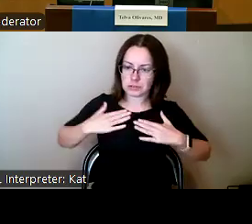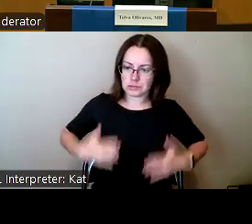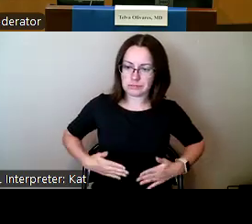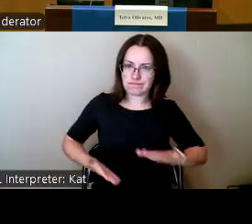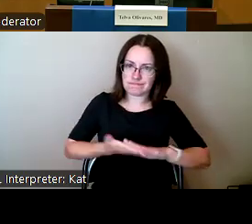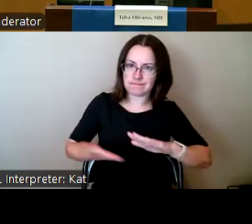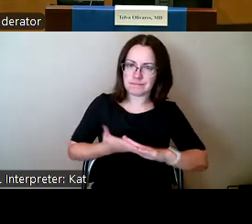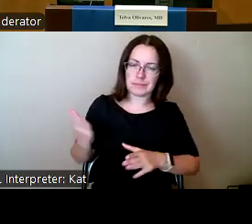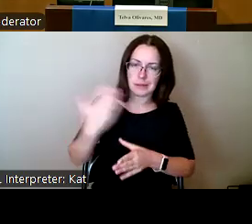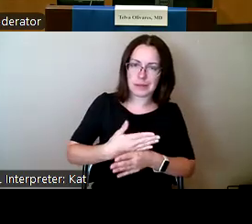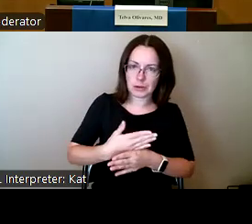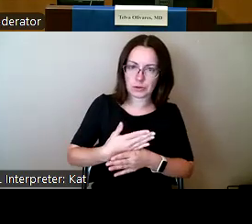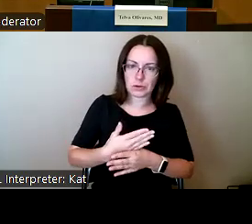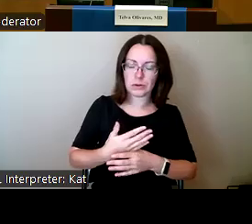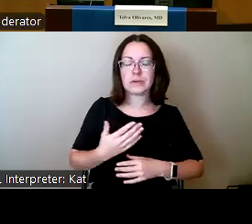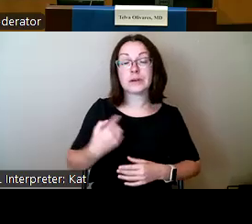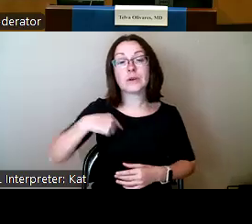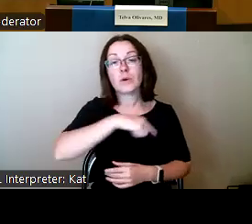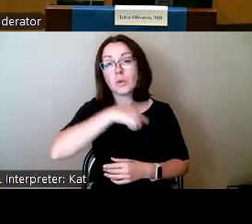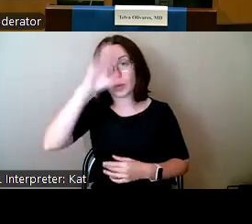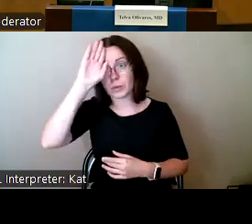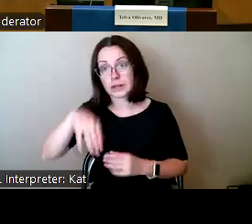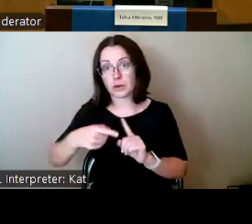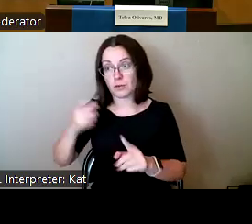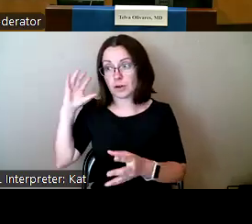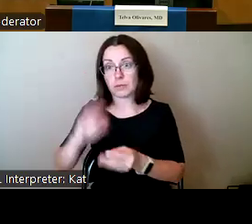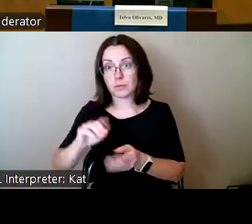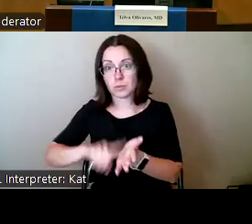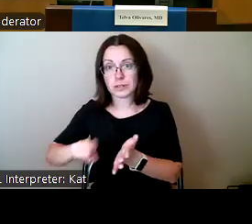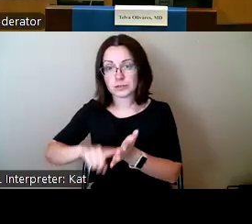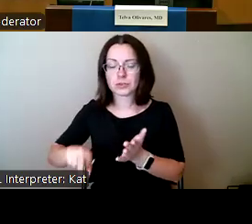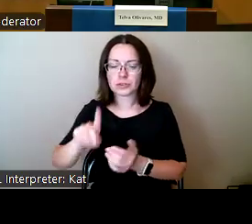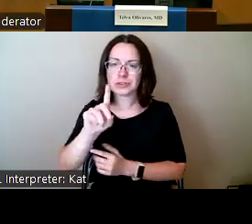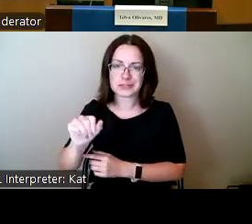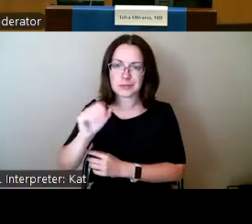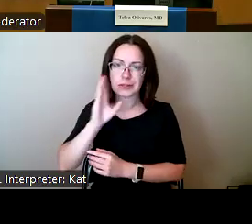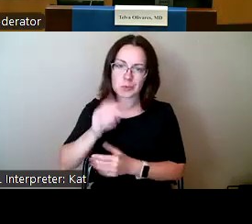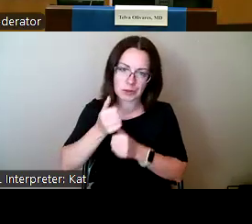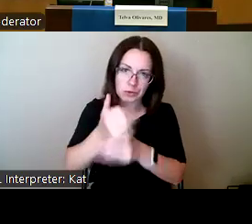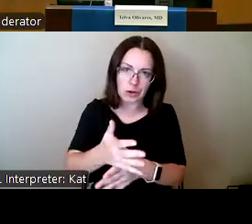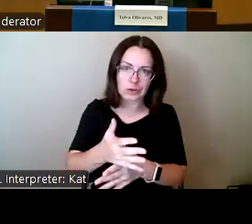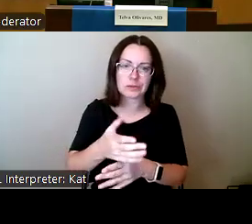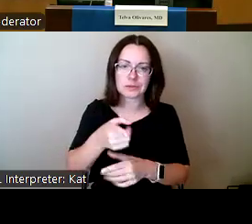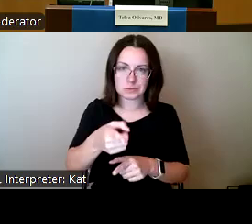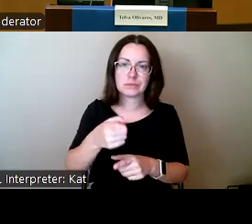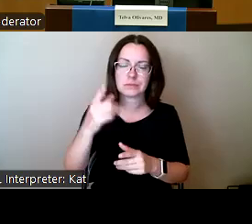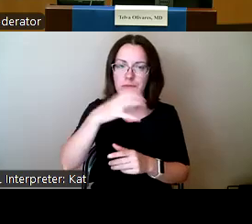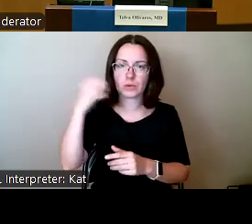uh we know from careful research does contribute in older adulthood to increased risk for suicide